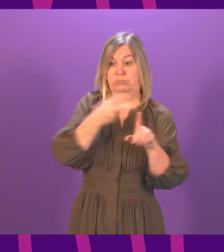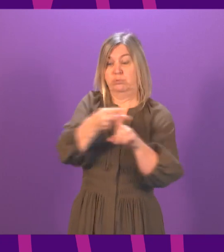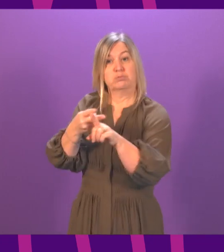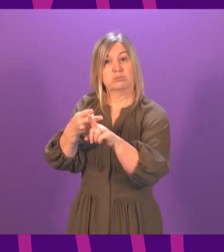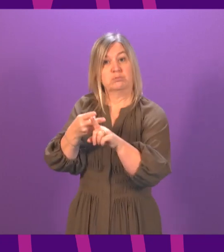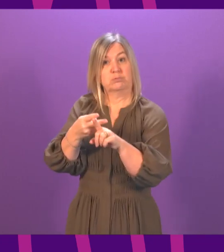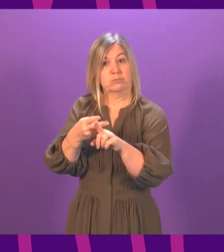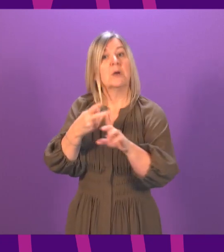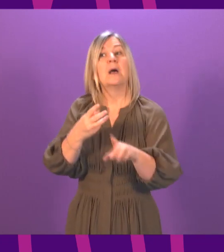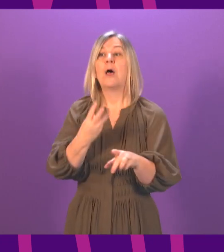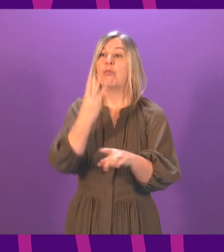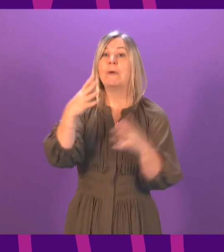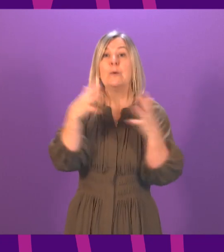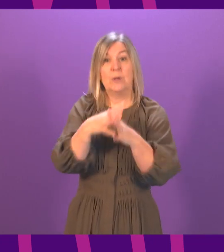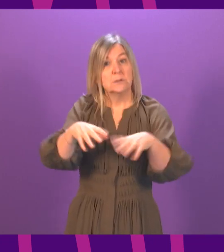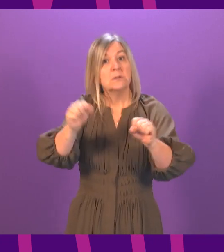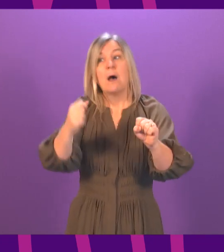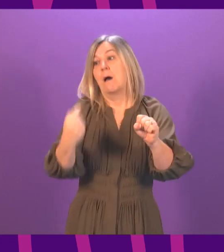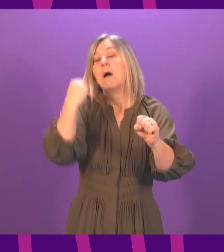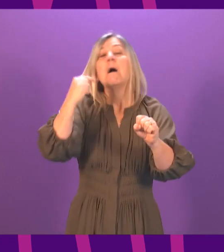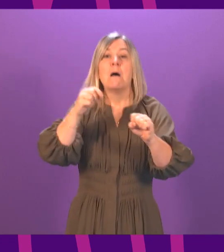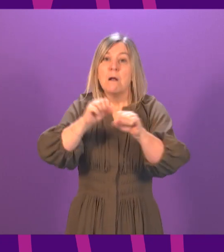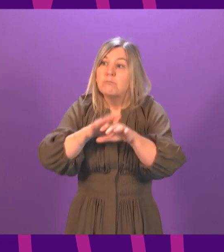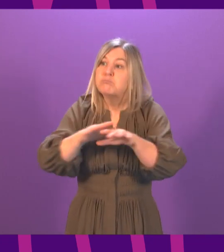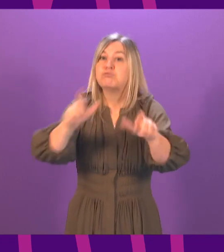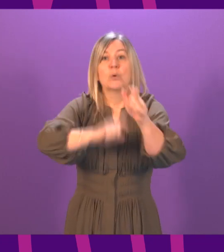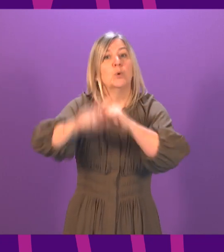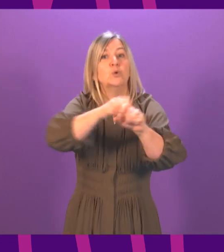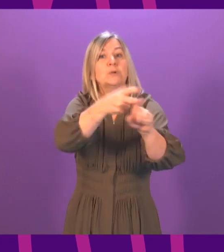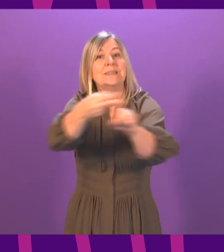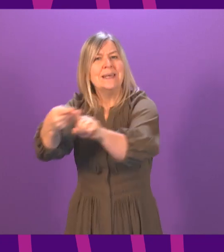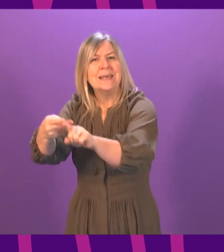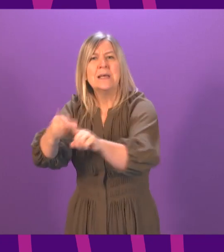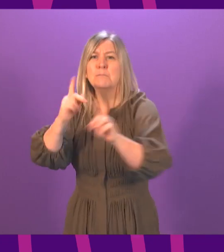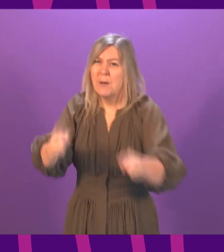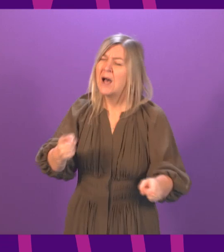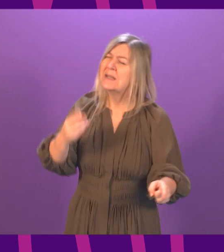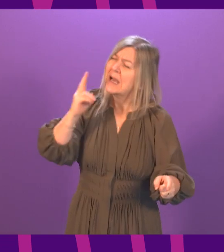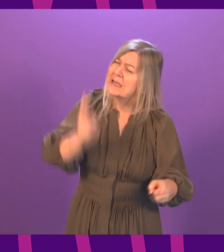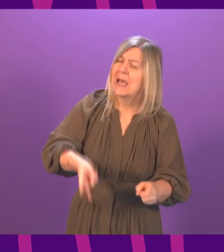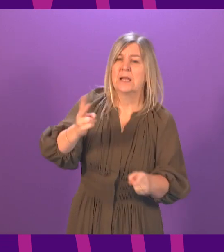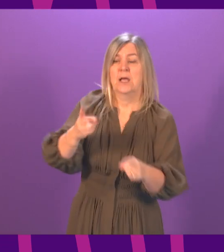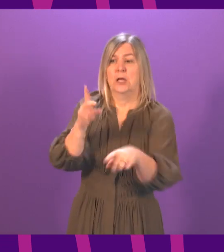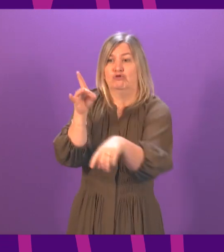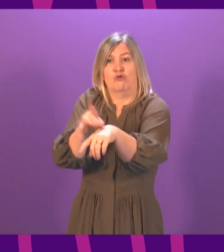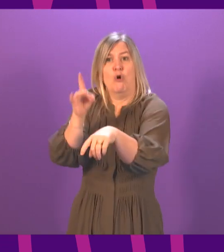Throughout that time, GP after GP has expressed frustration about supply issues, all of which the